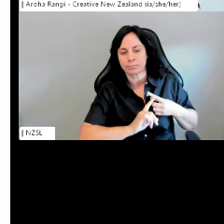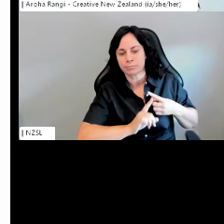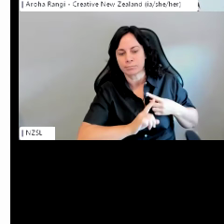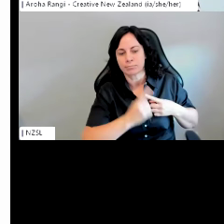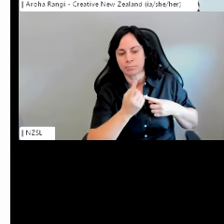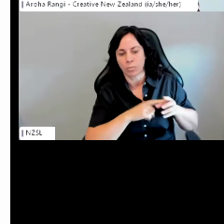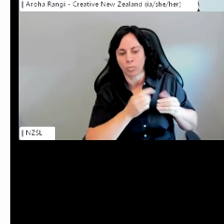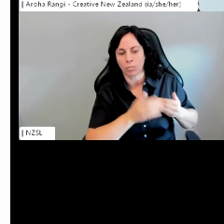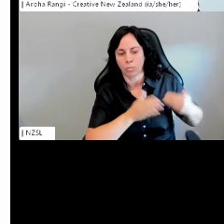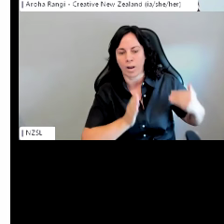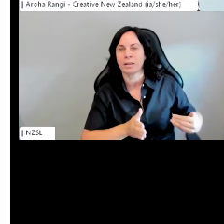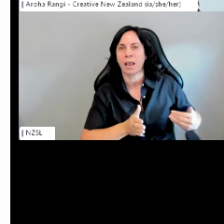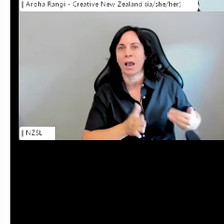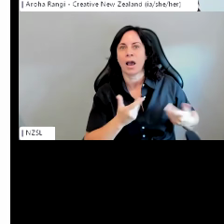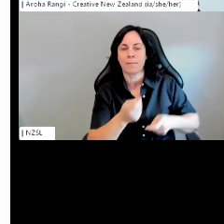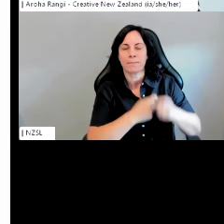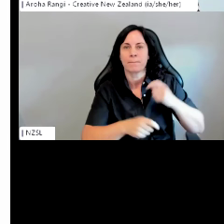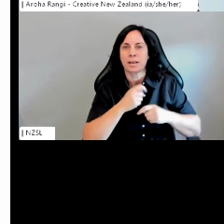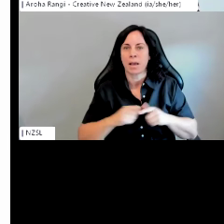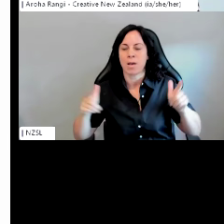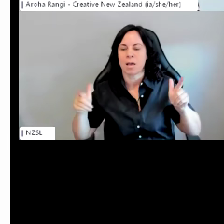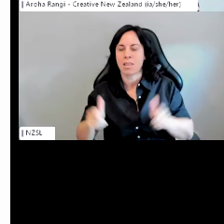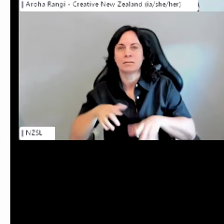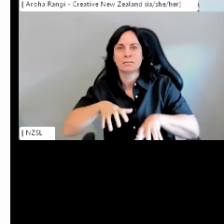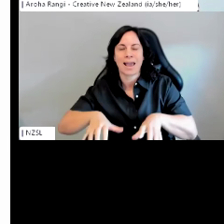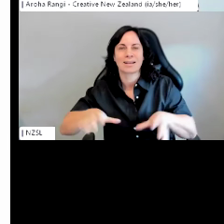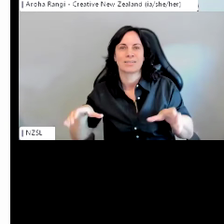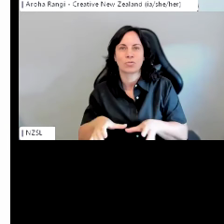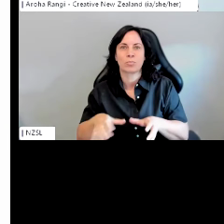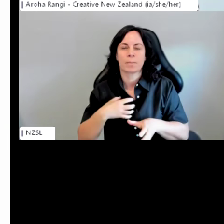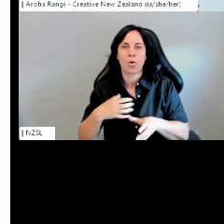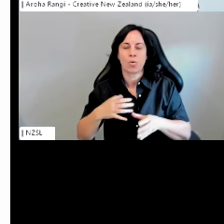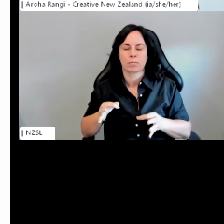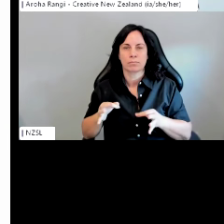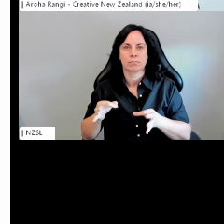this slightly less active group, the the lapsed group, the people who've been previously but not